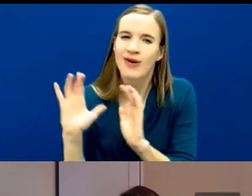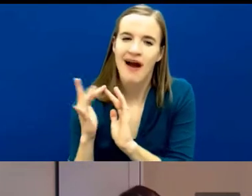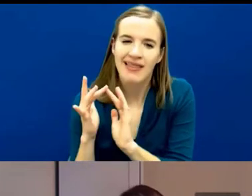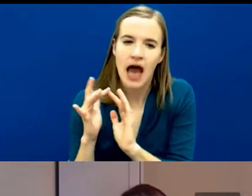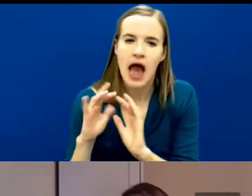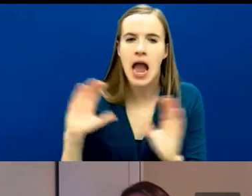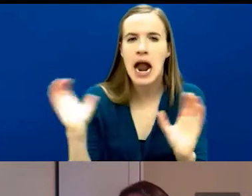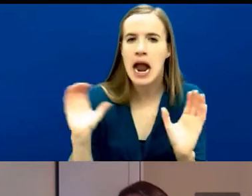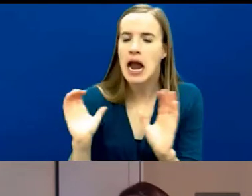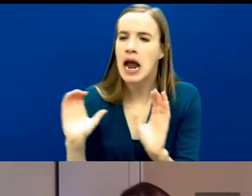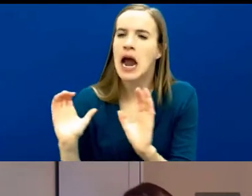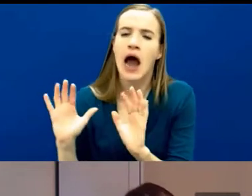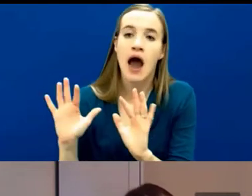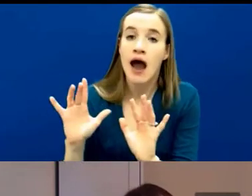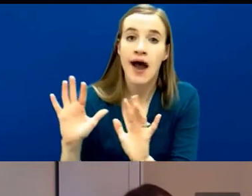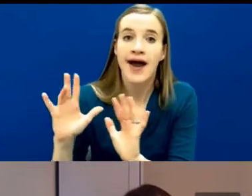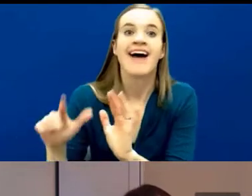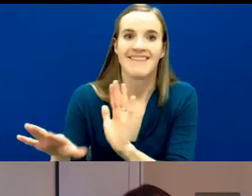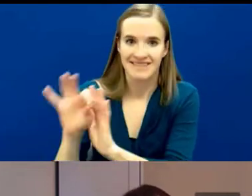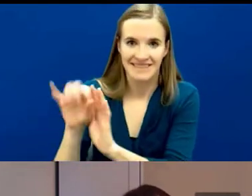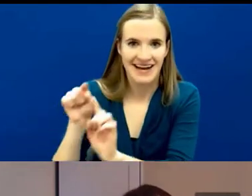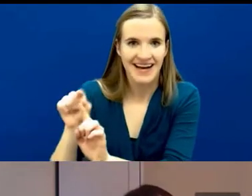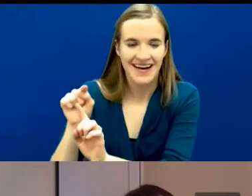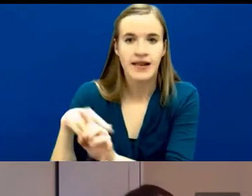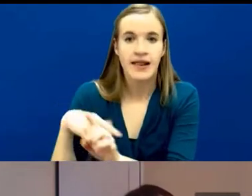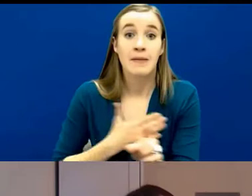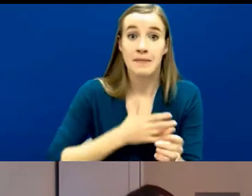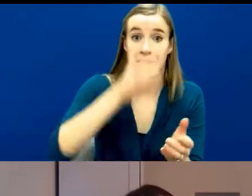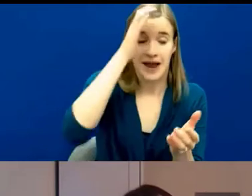different ways. And finally, I sent my husband who is a good internet sleuth.